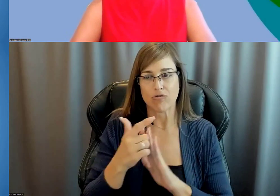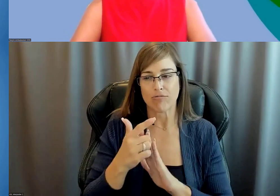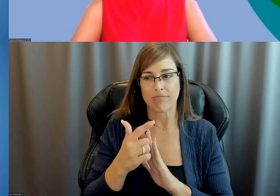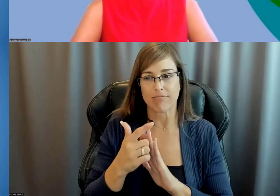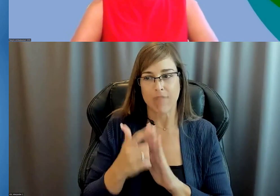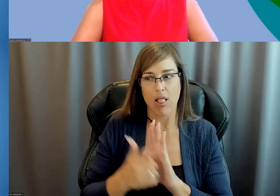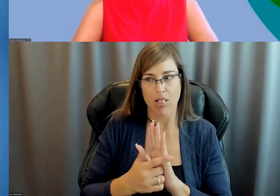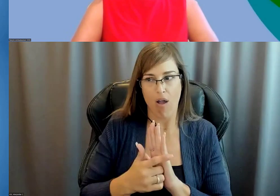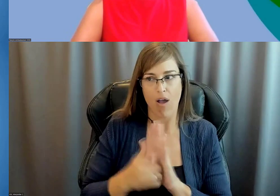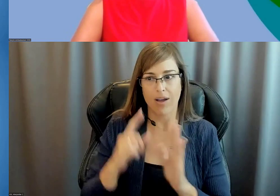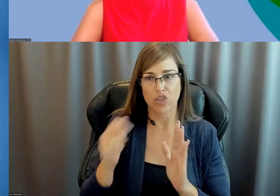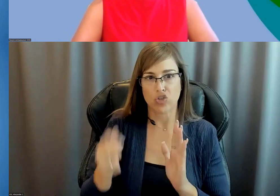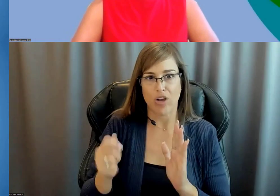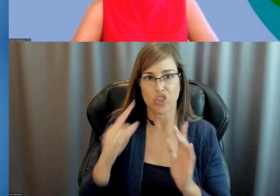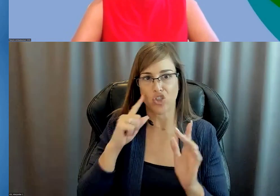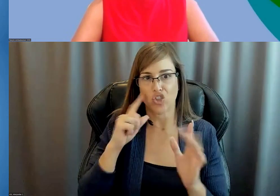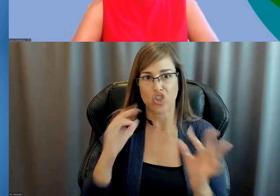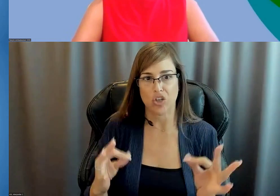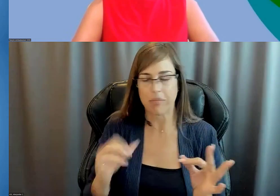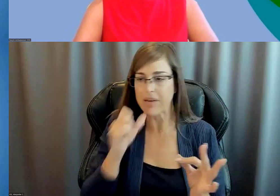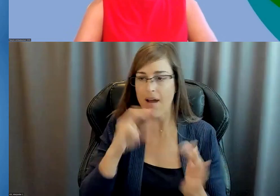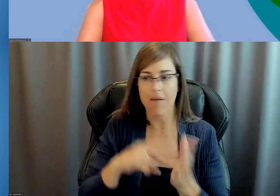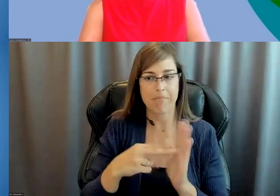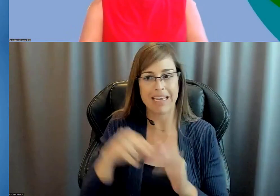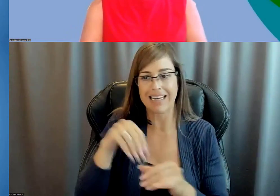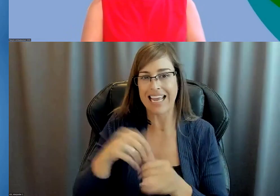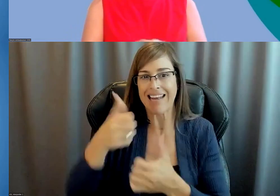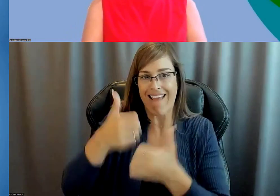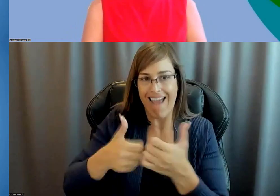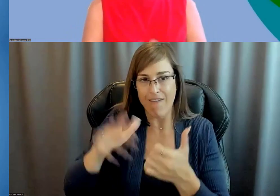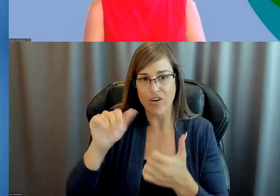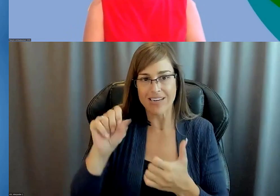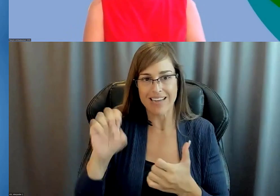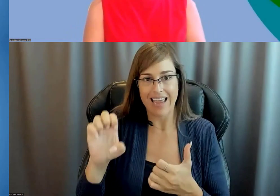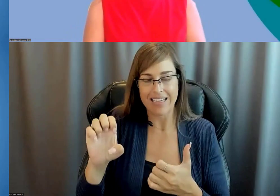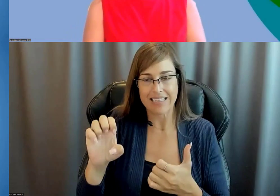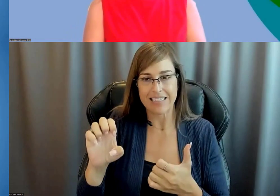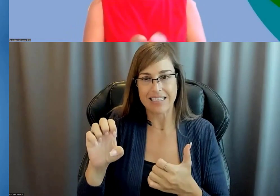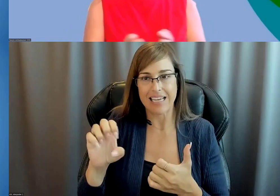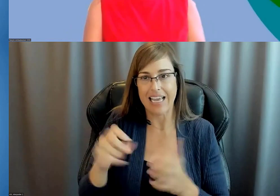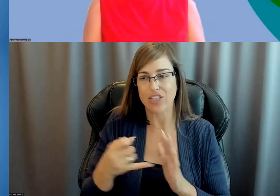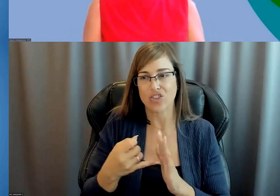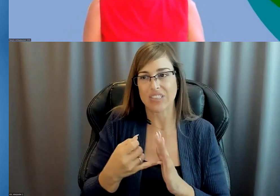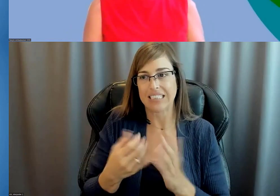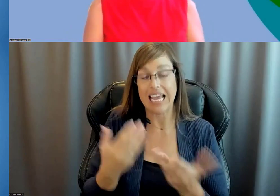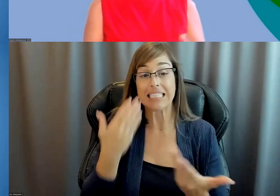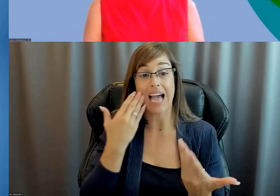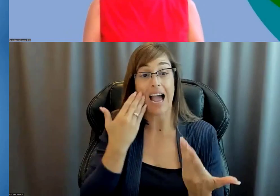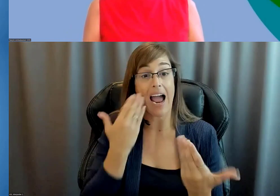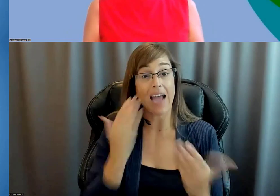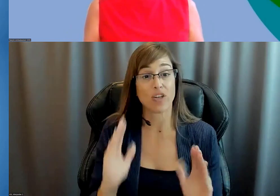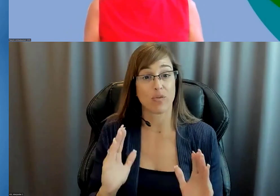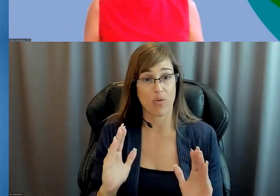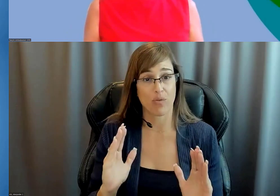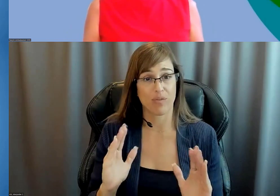it doesn't mean that it's going to be in every case if it's just .. I don't know. We cannot predict, but this has happened.